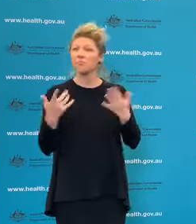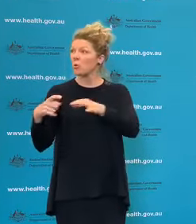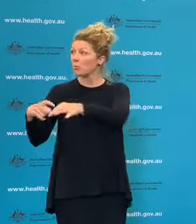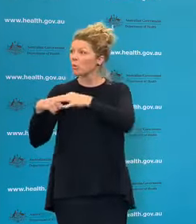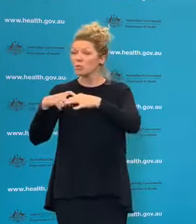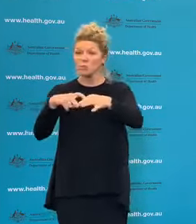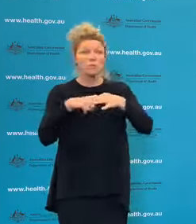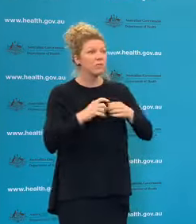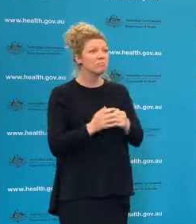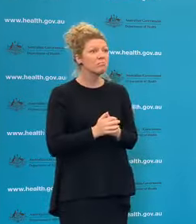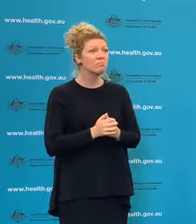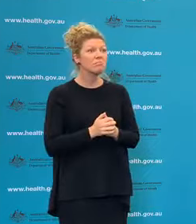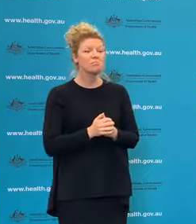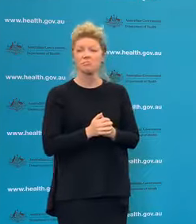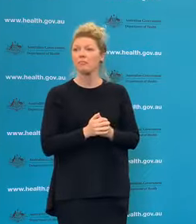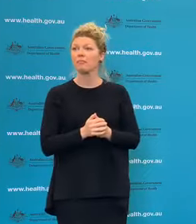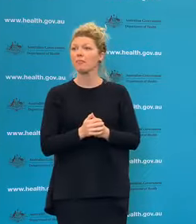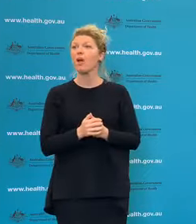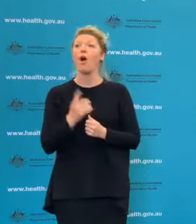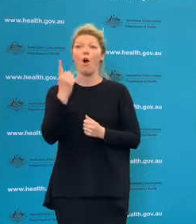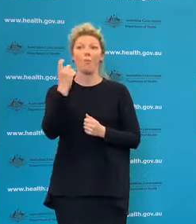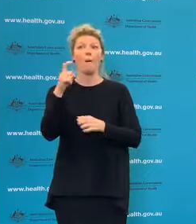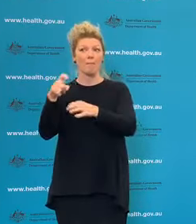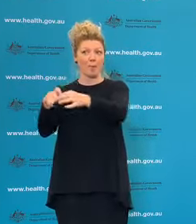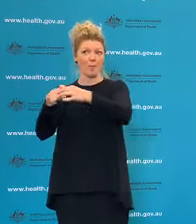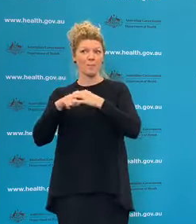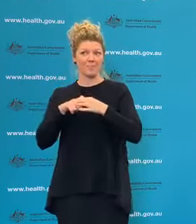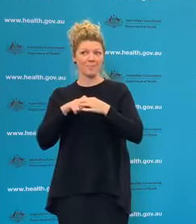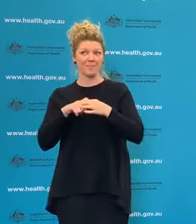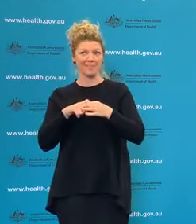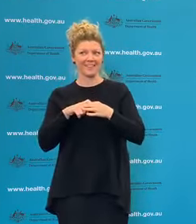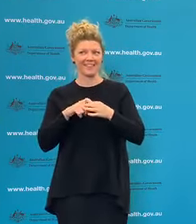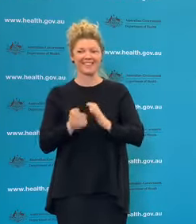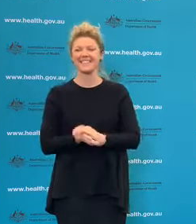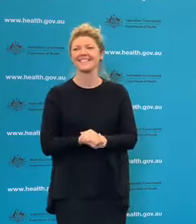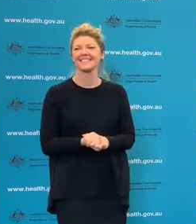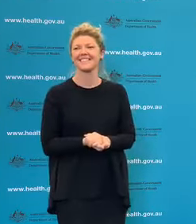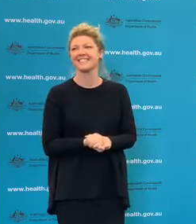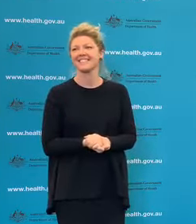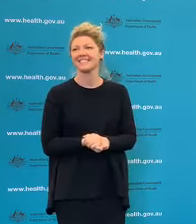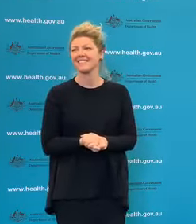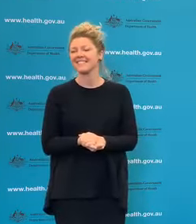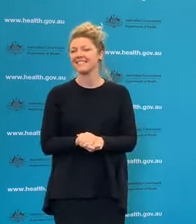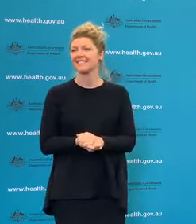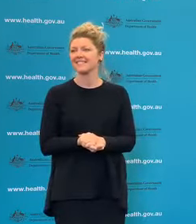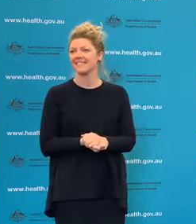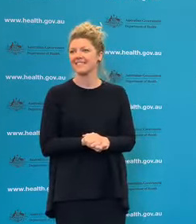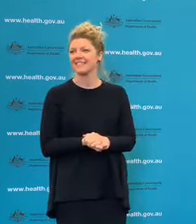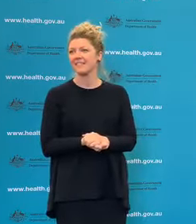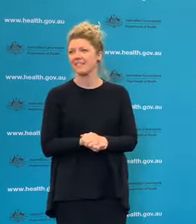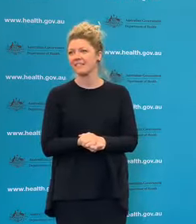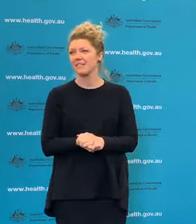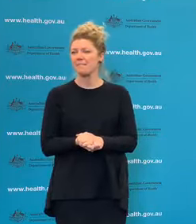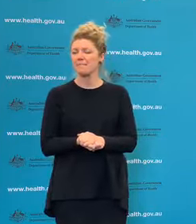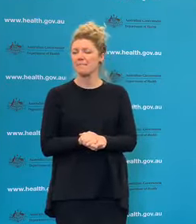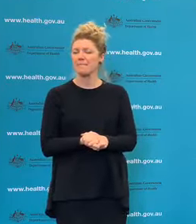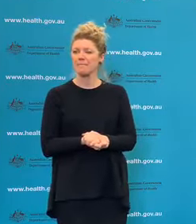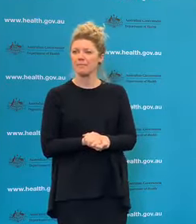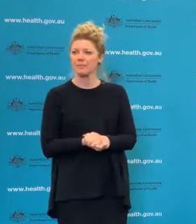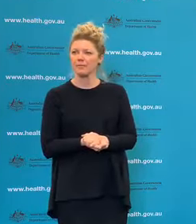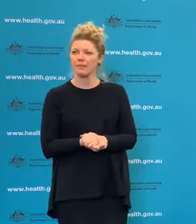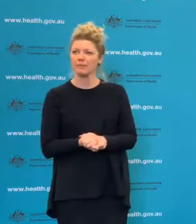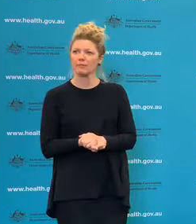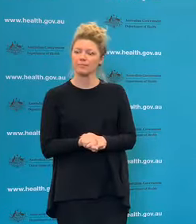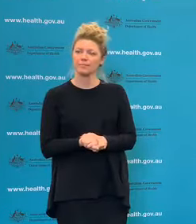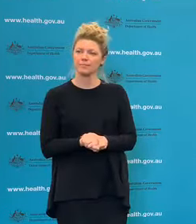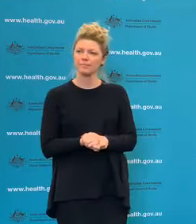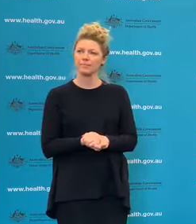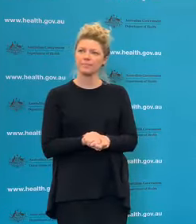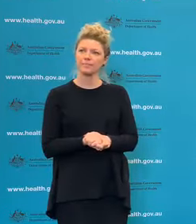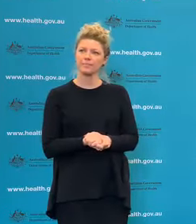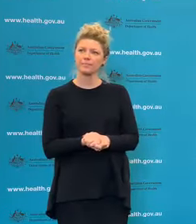If I could just ask one further question sorry. Just in terms of, sorry, I don't have the exact